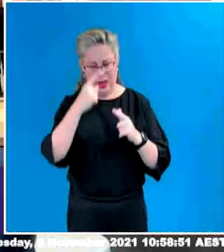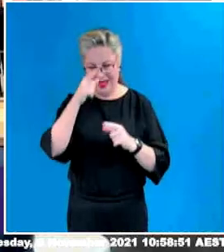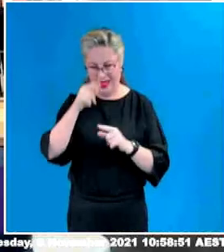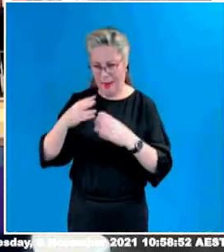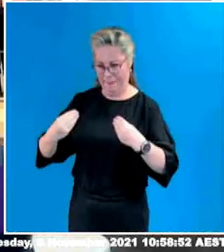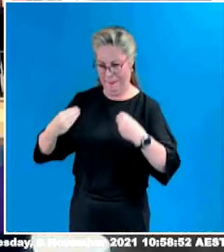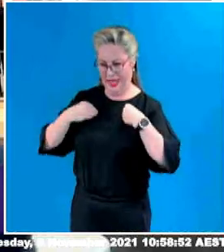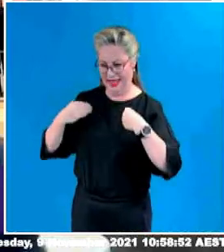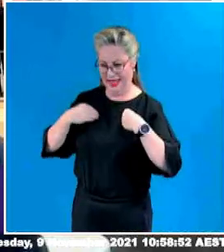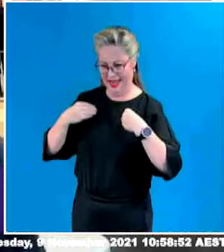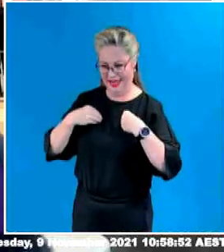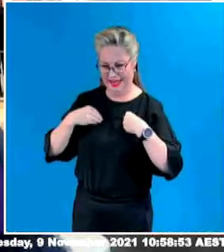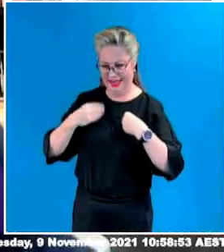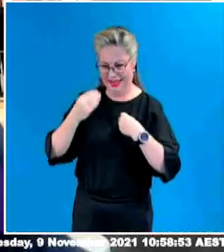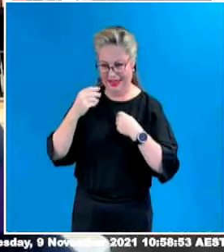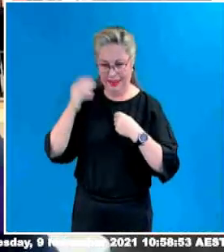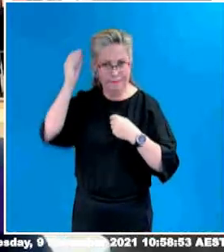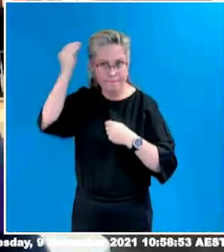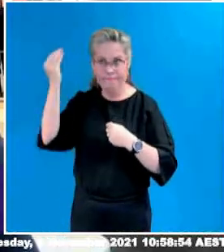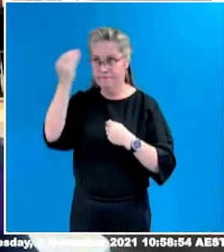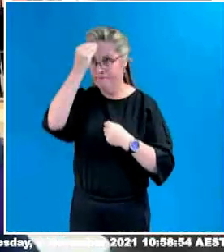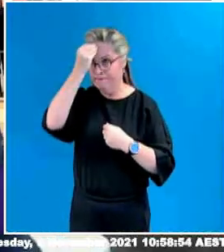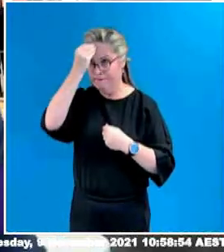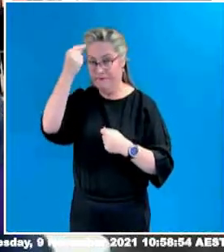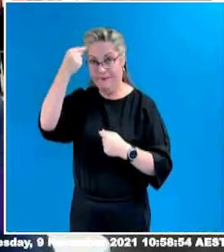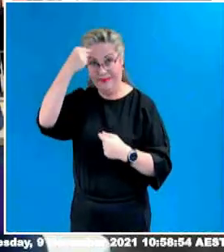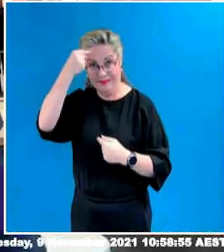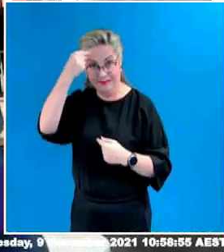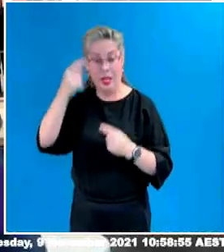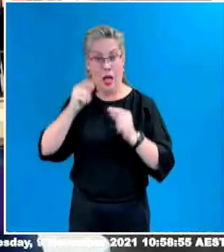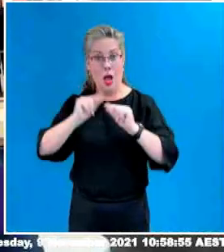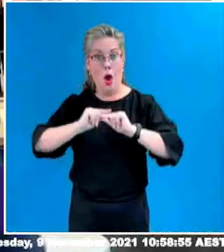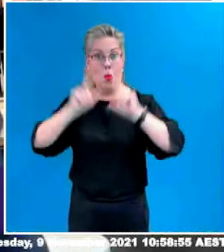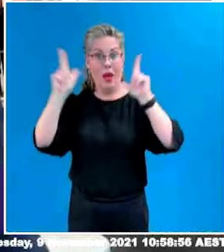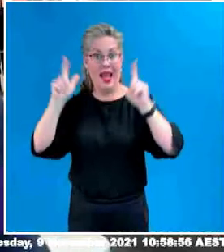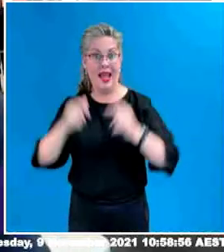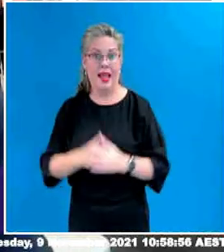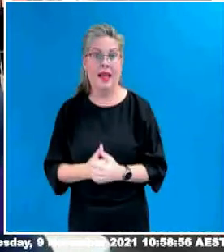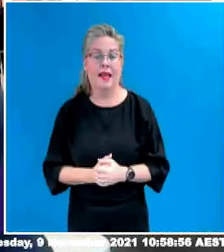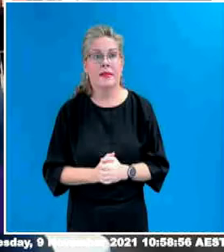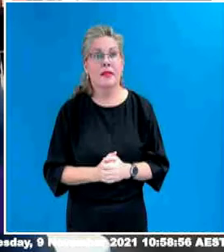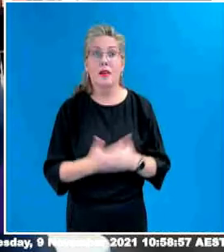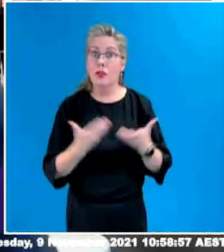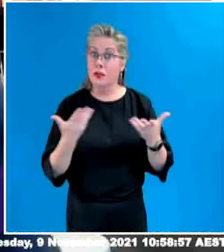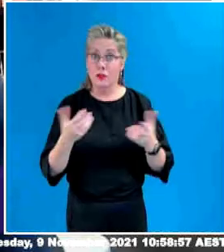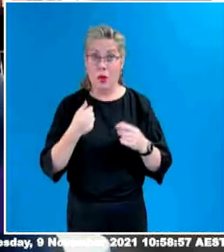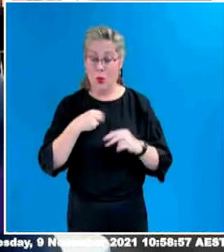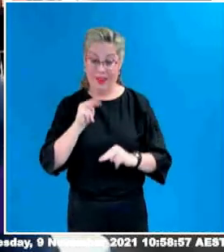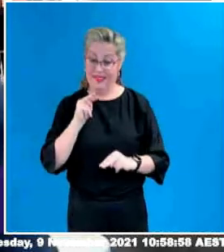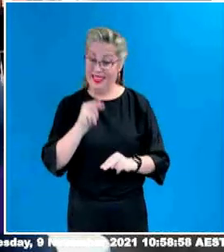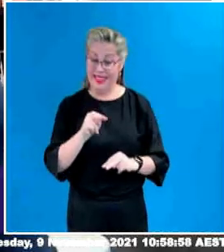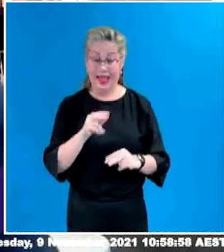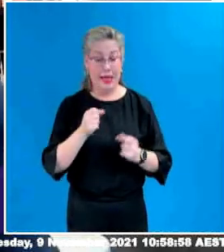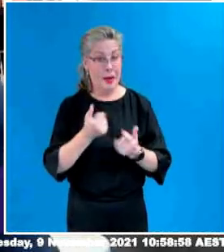policy, whether for the United Nations or the OECD. We are seeing that in the current climate discussions that are being led